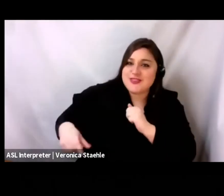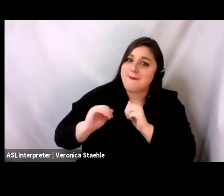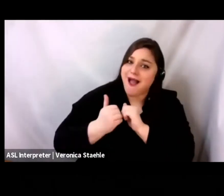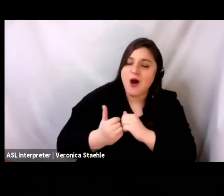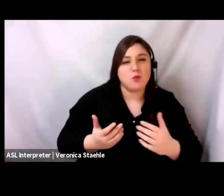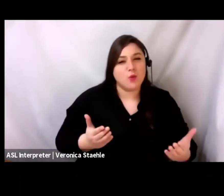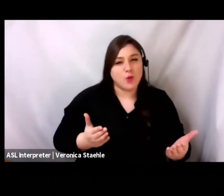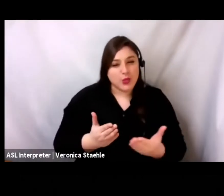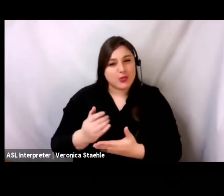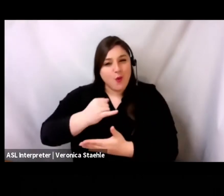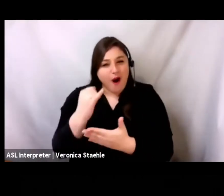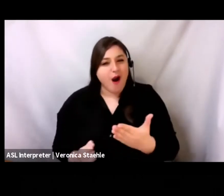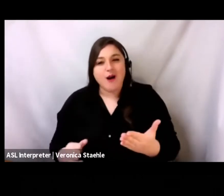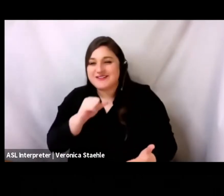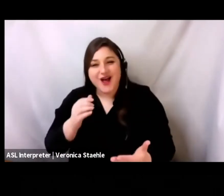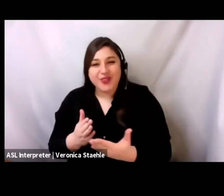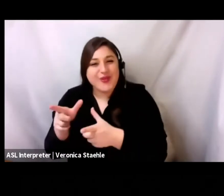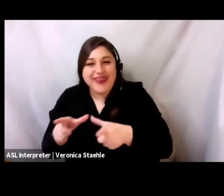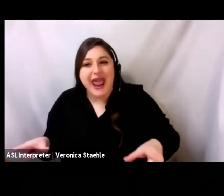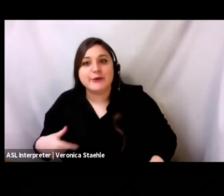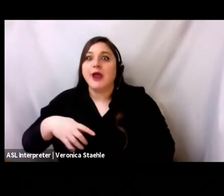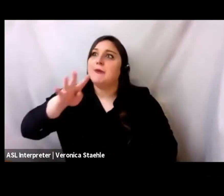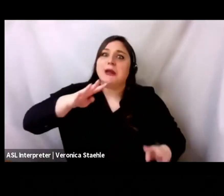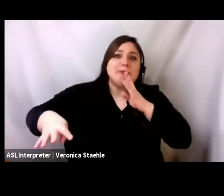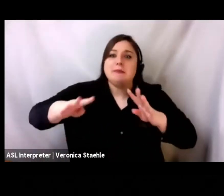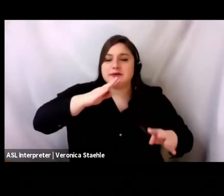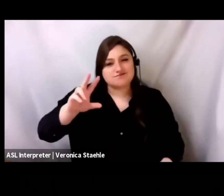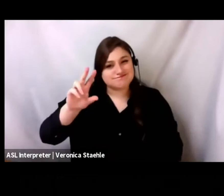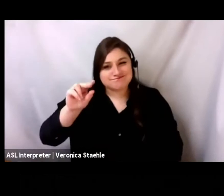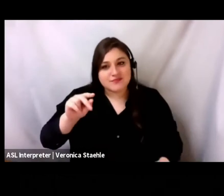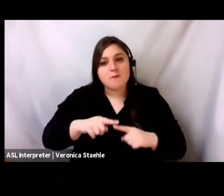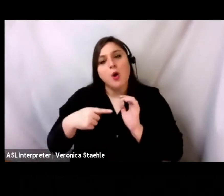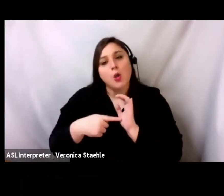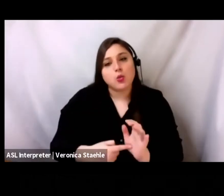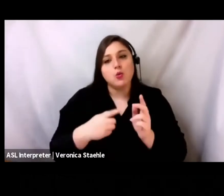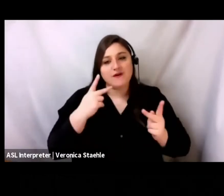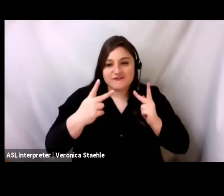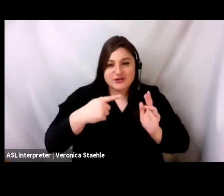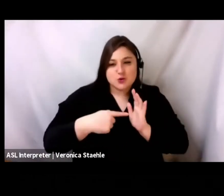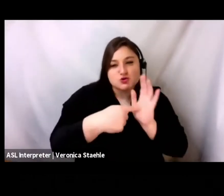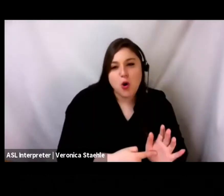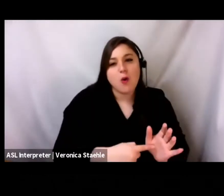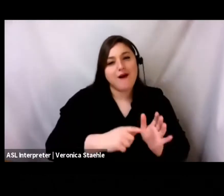that both organizations grew exponentially while I was there and I was really privileged to be a